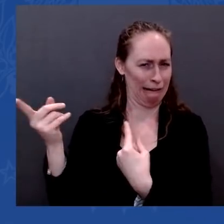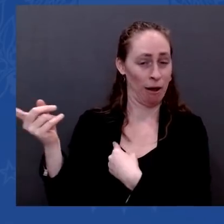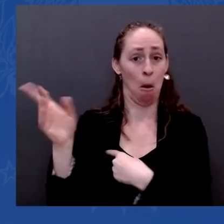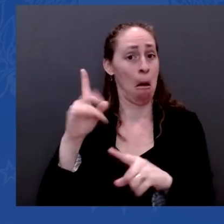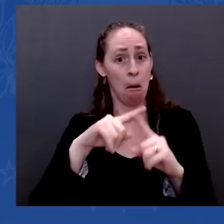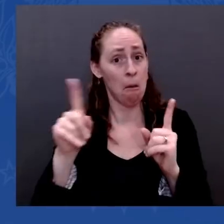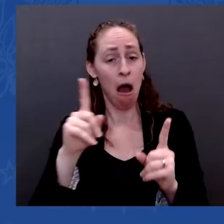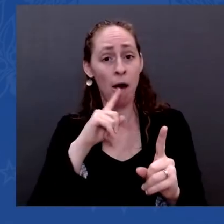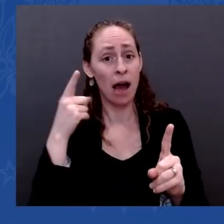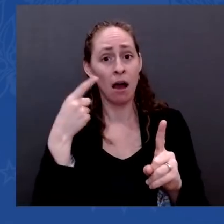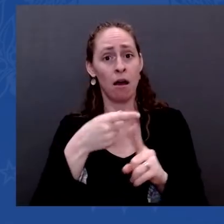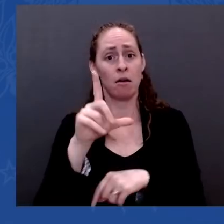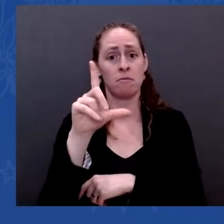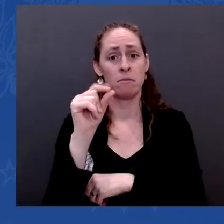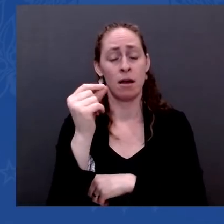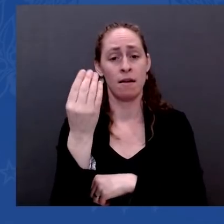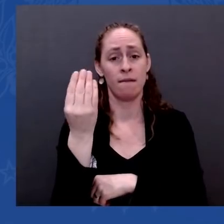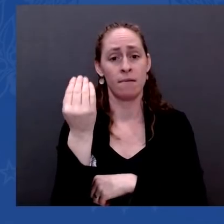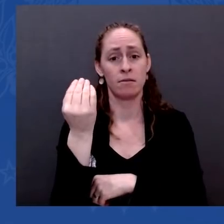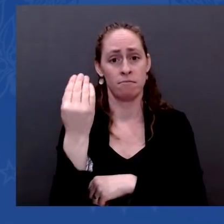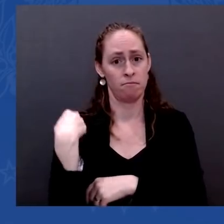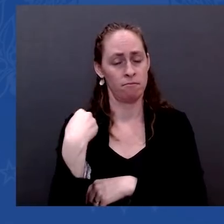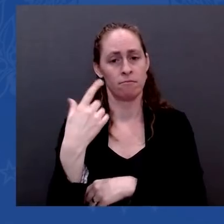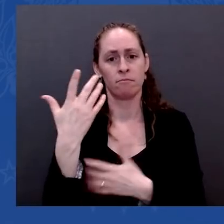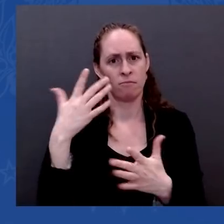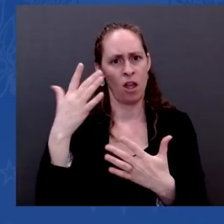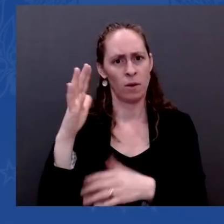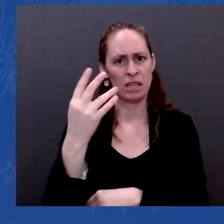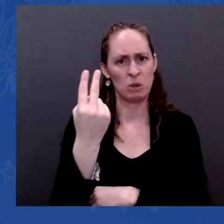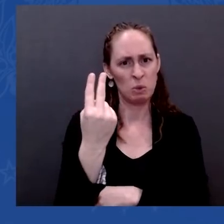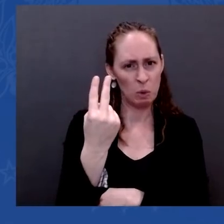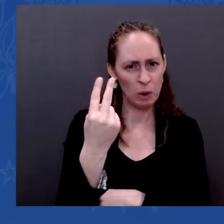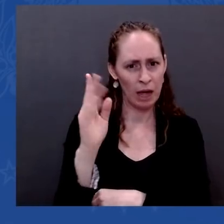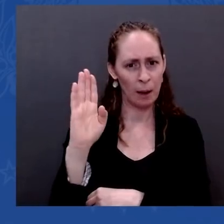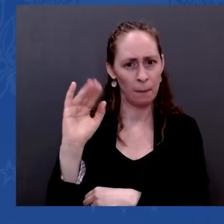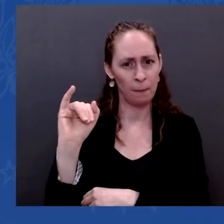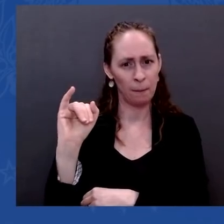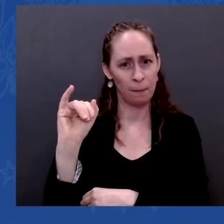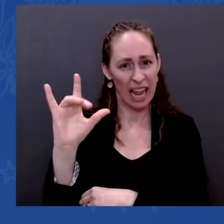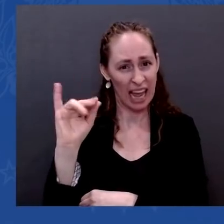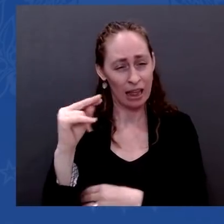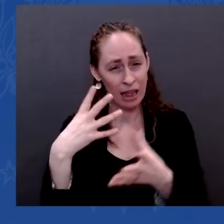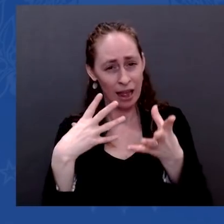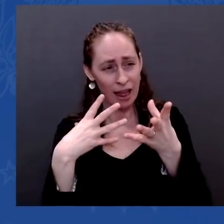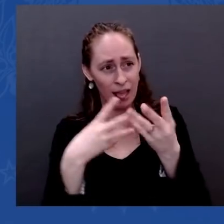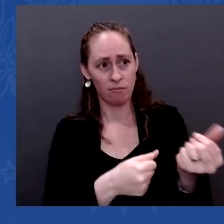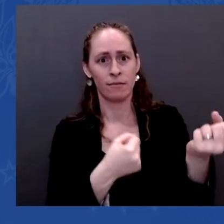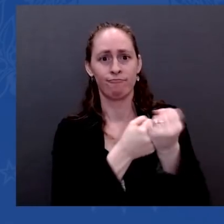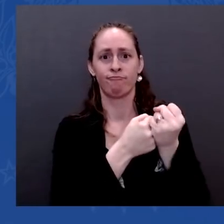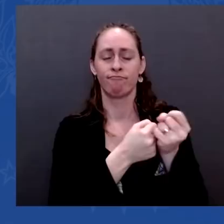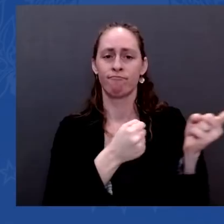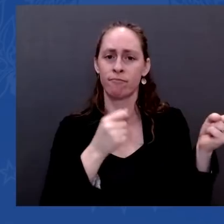direct bilateral support and, within the EU, an additional 3.8 billion that is made available.